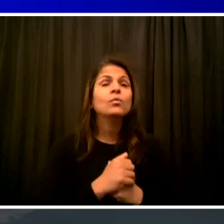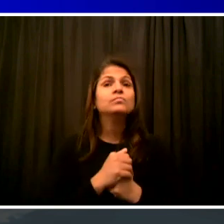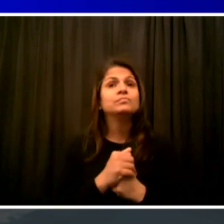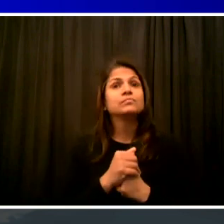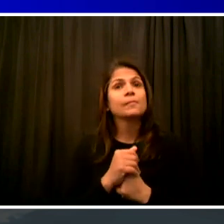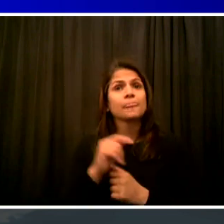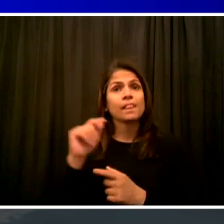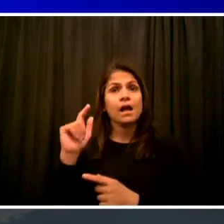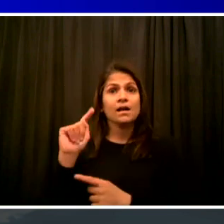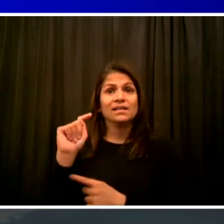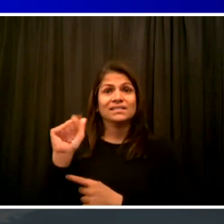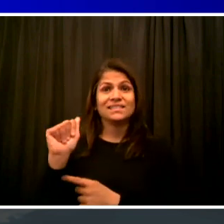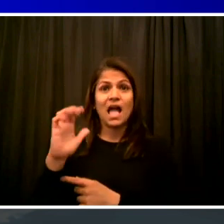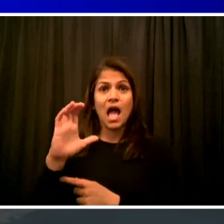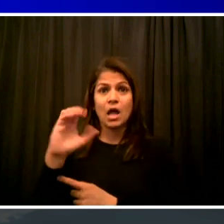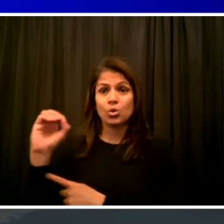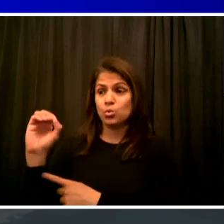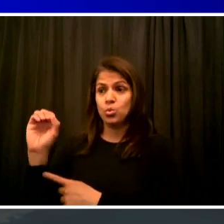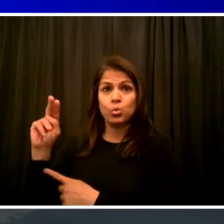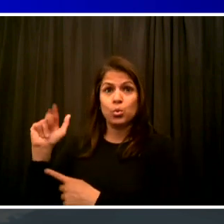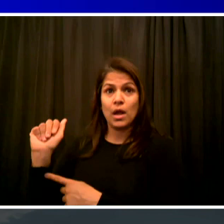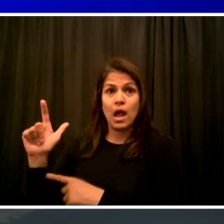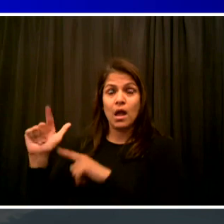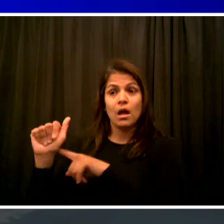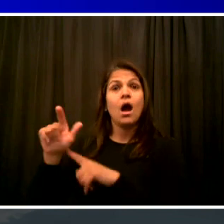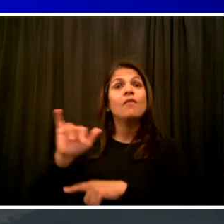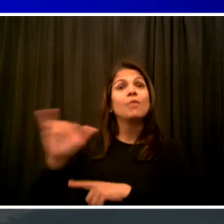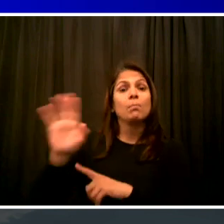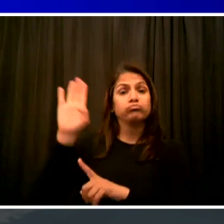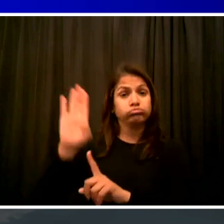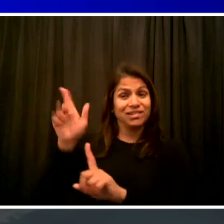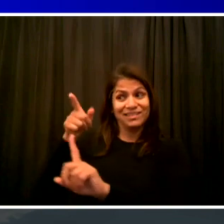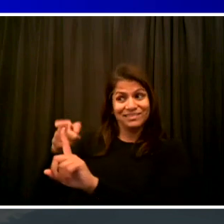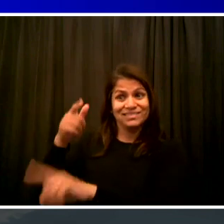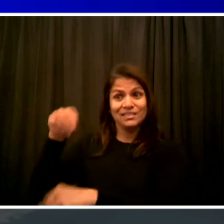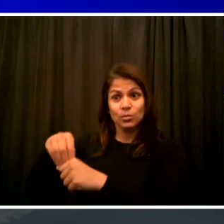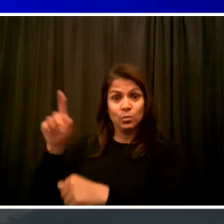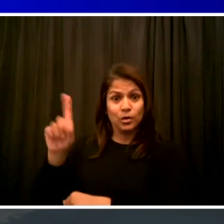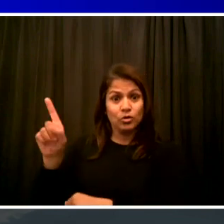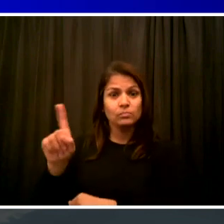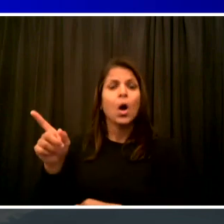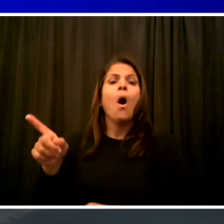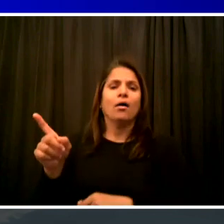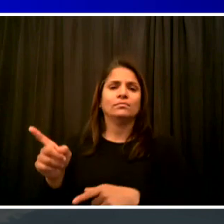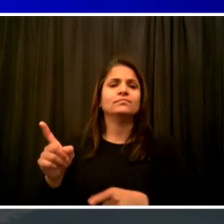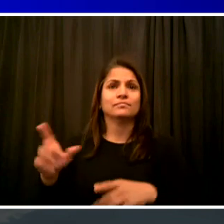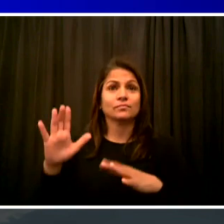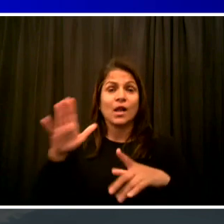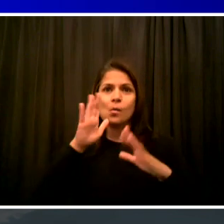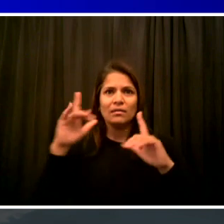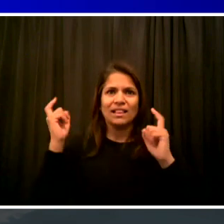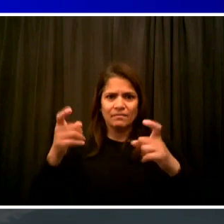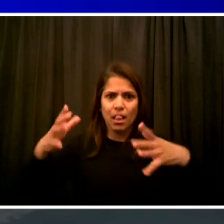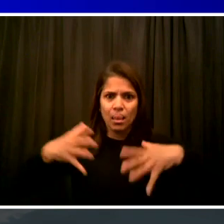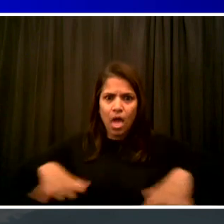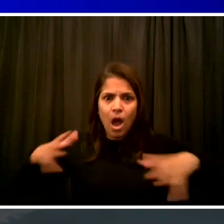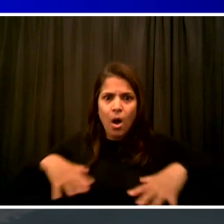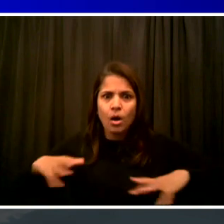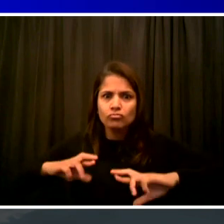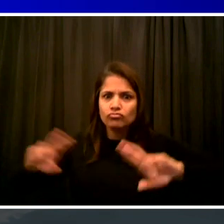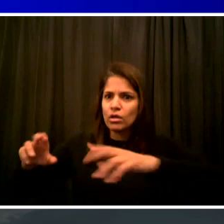NONSURGIALC